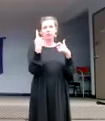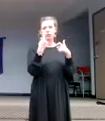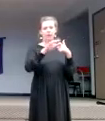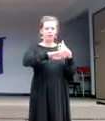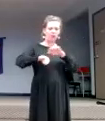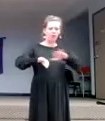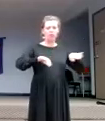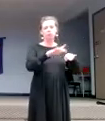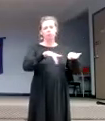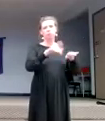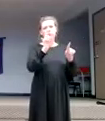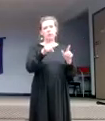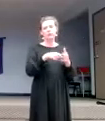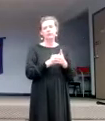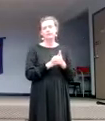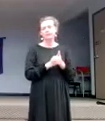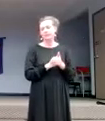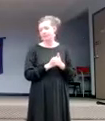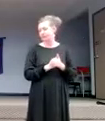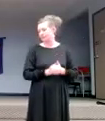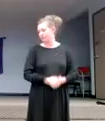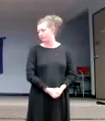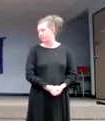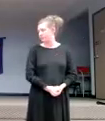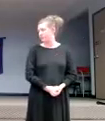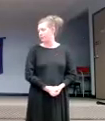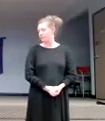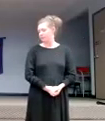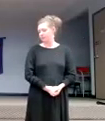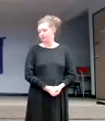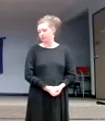sure it's clear.